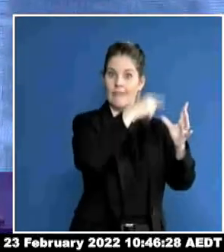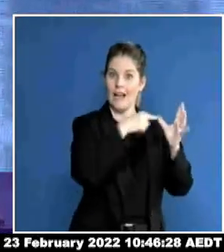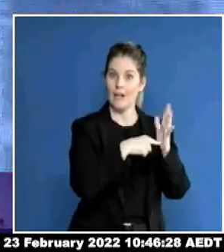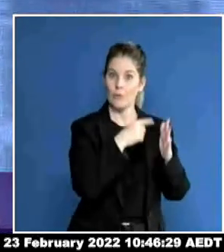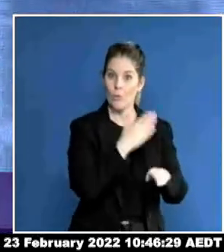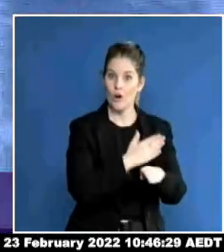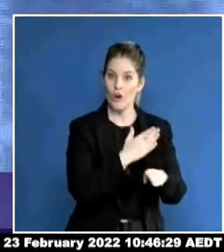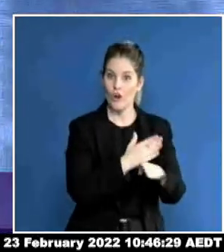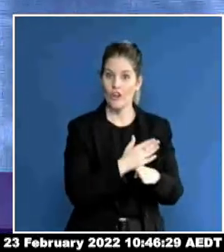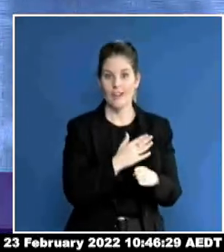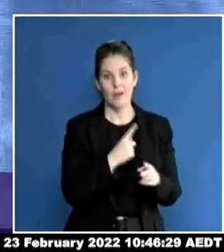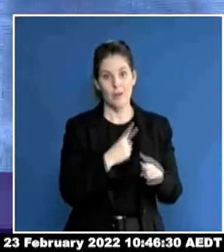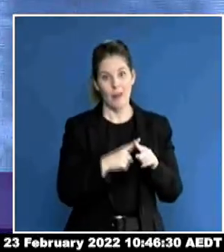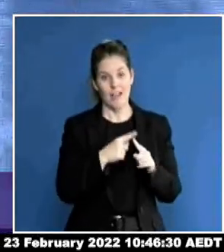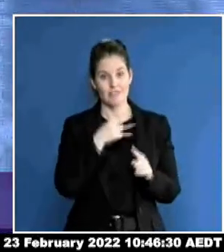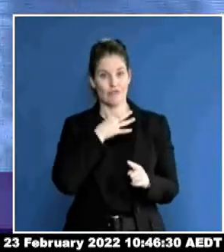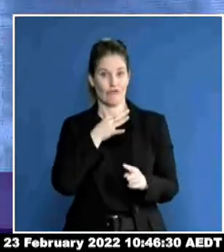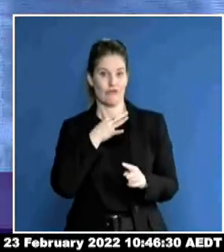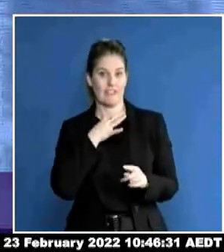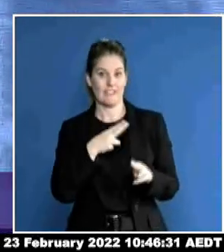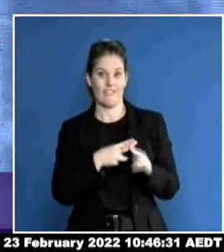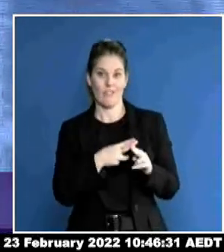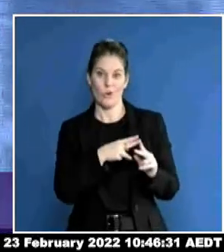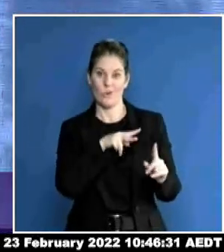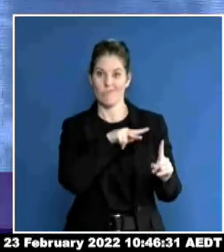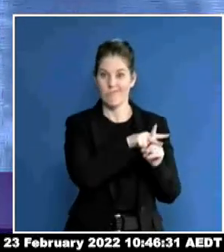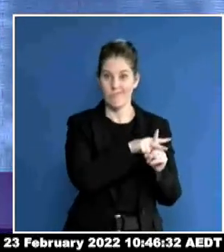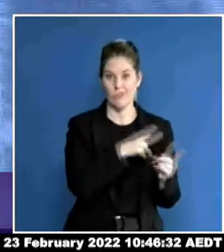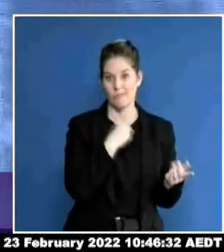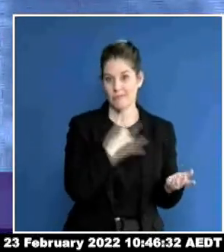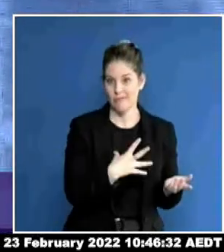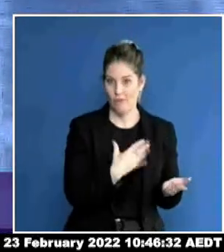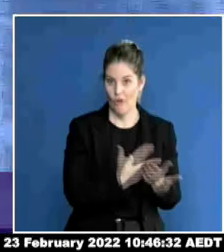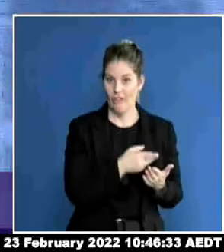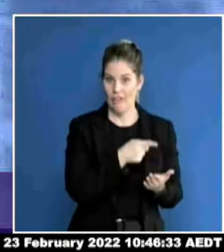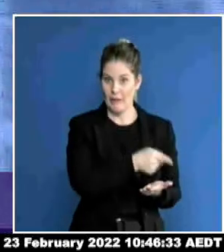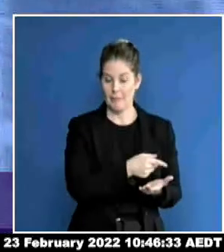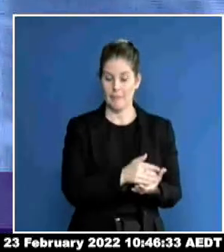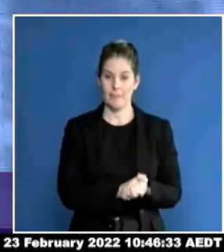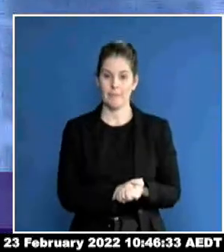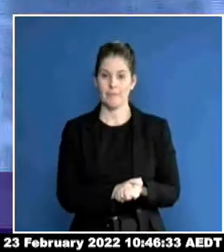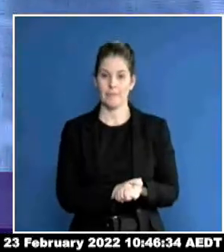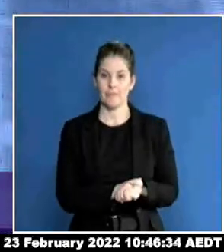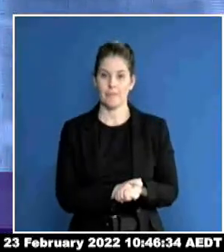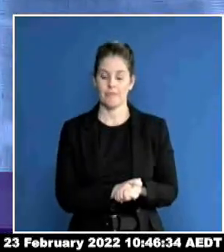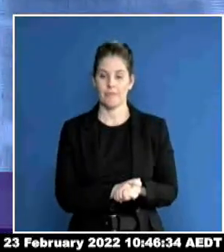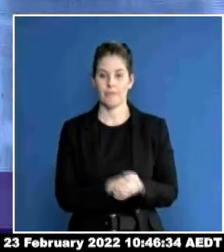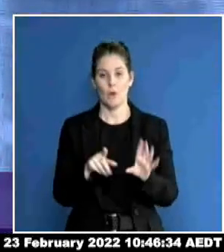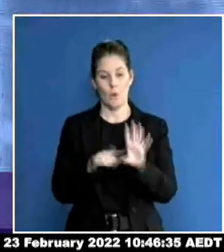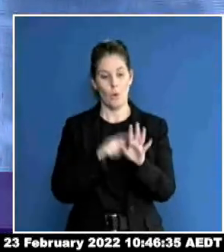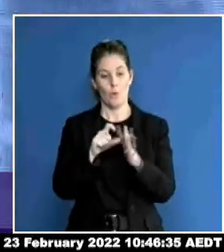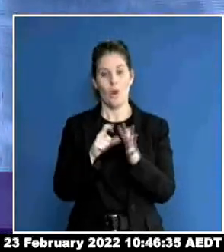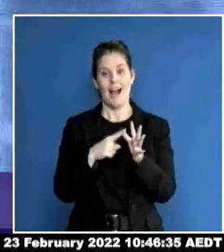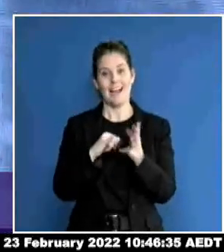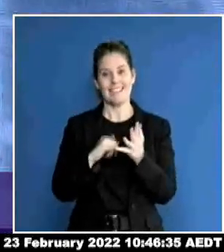Included in YDAS' recommendations for reform is the opportunity for DES providers to work